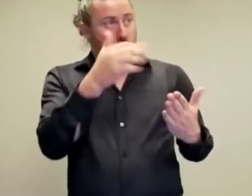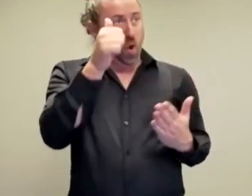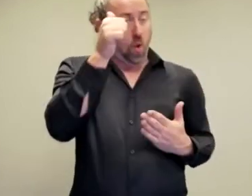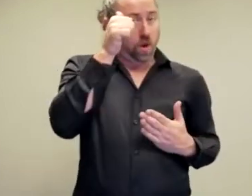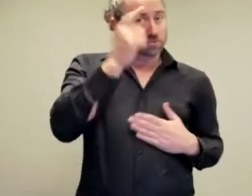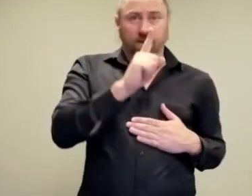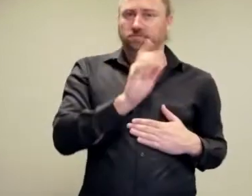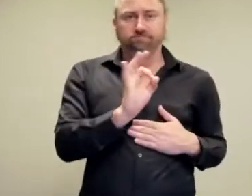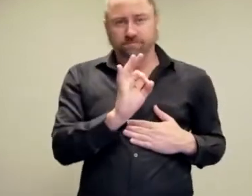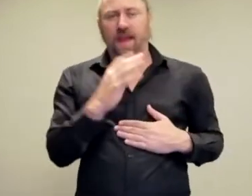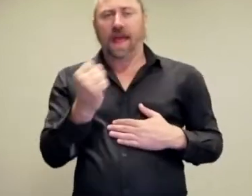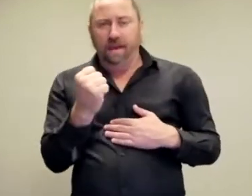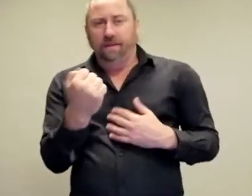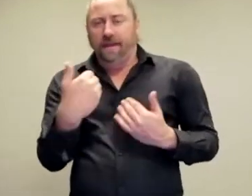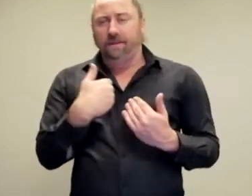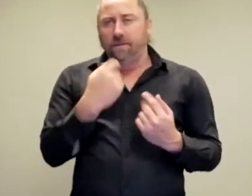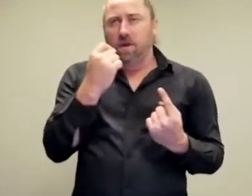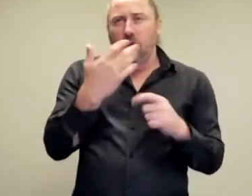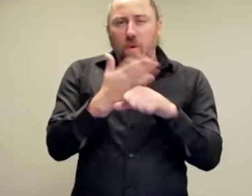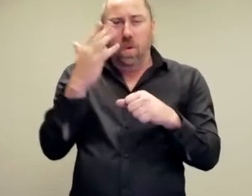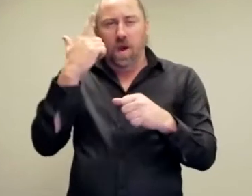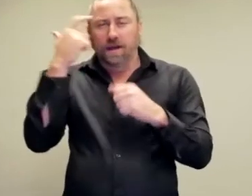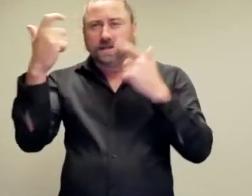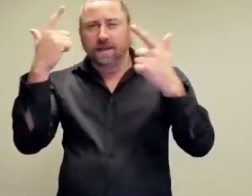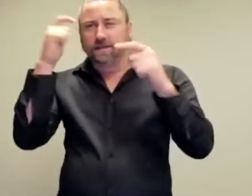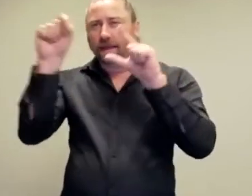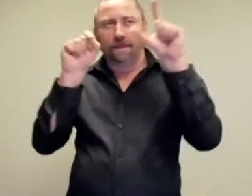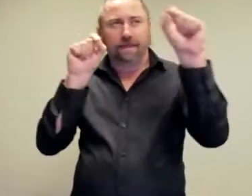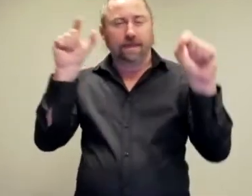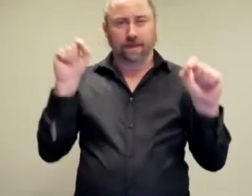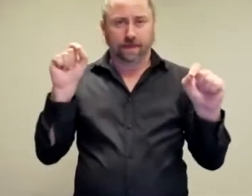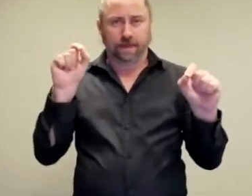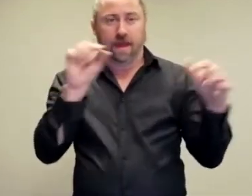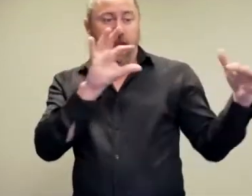rather they conjure new ideas. Central to this is the connection to dream,